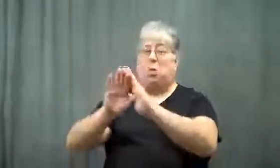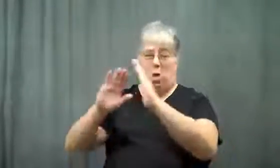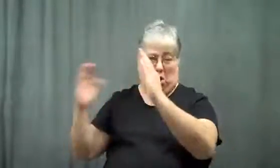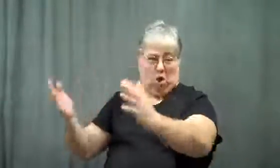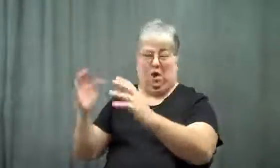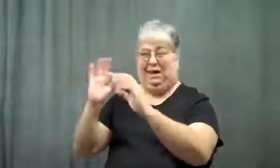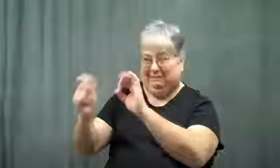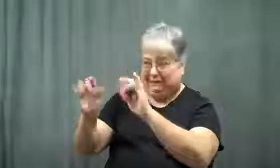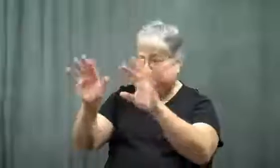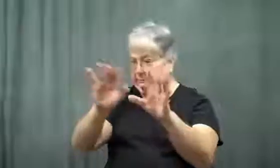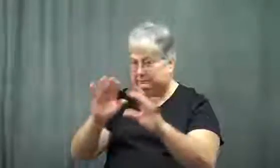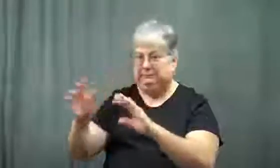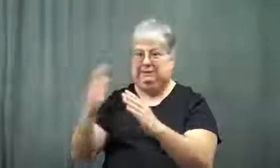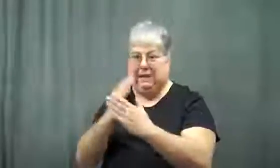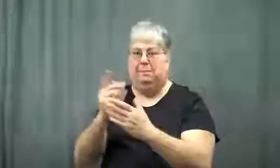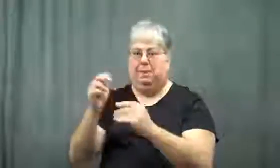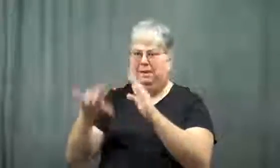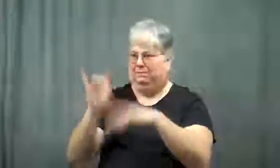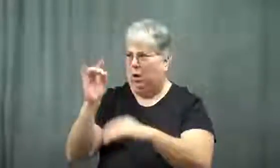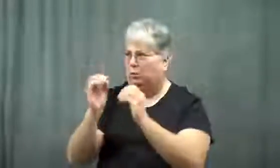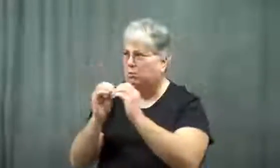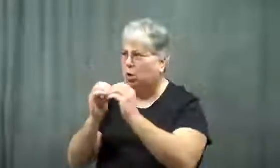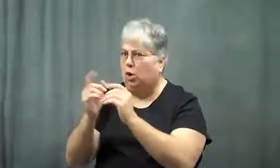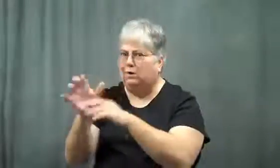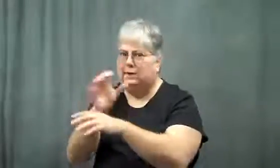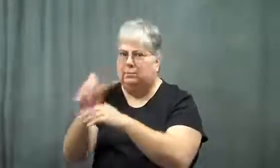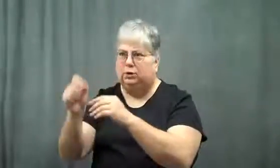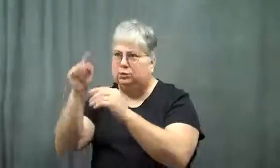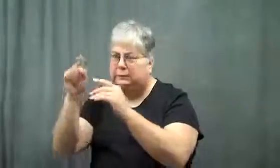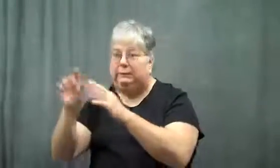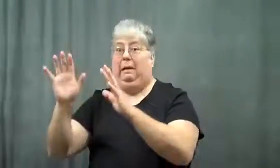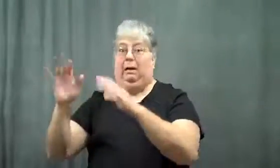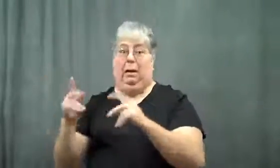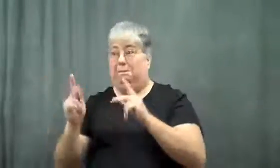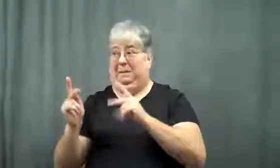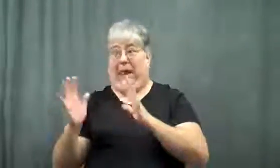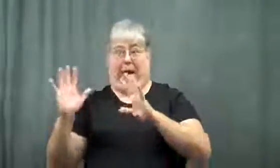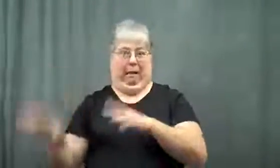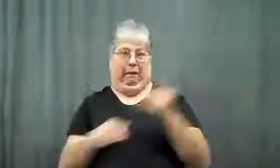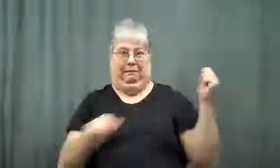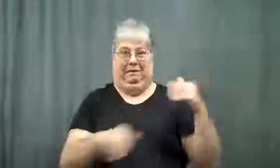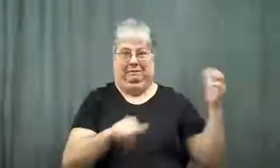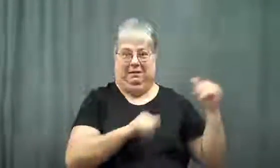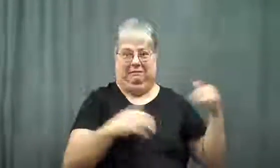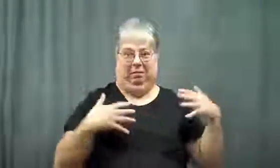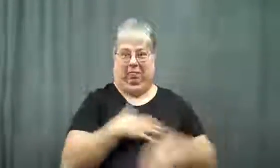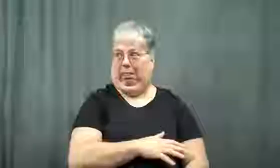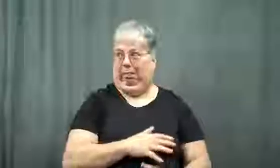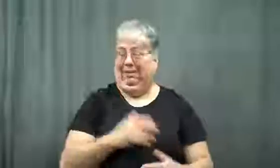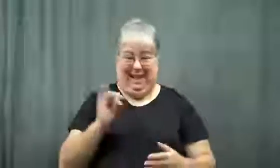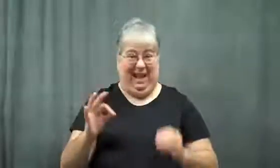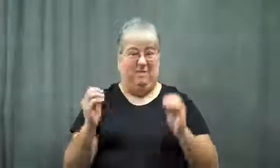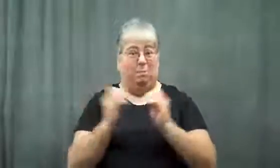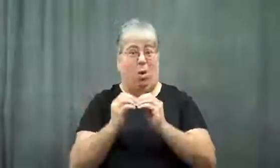They repaired the wall, but they found more damage. People were evacuated.